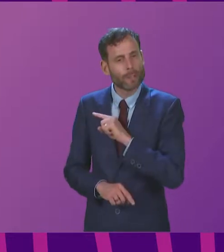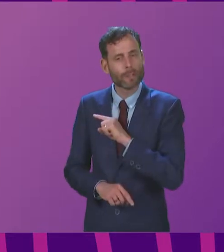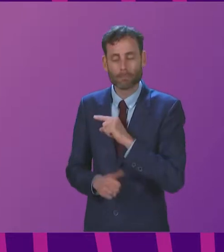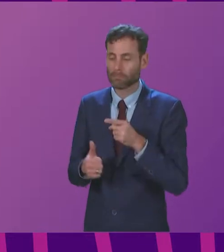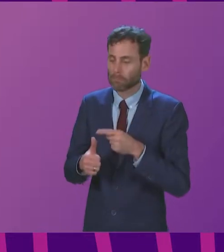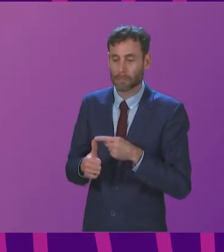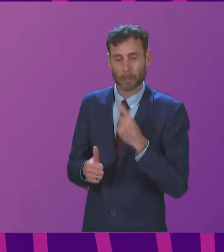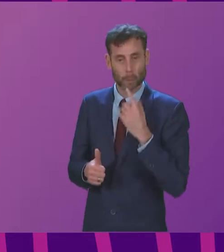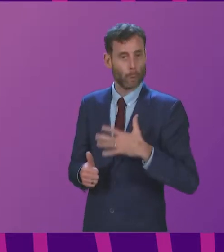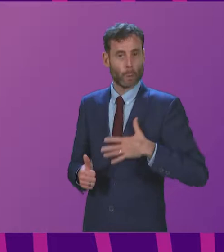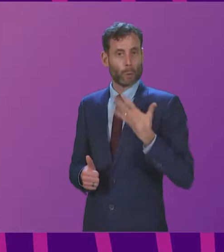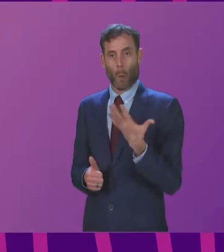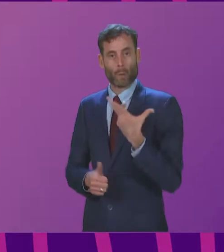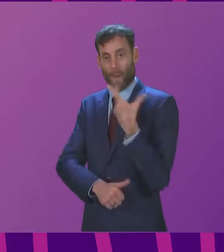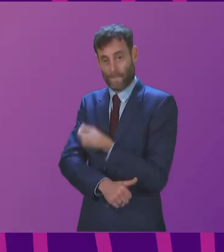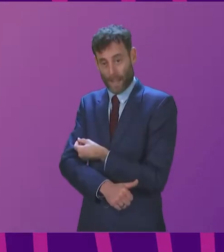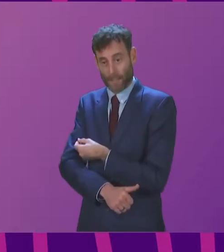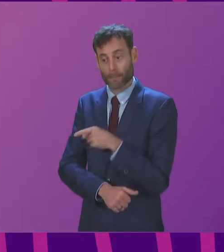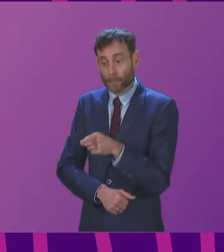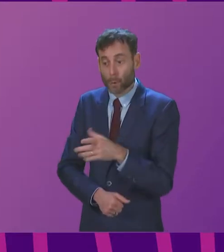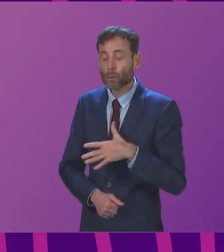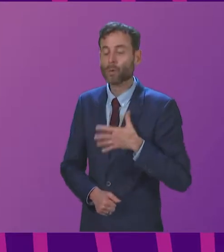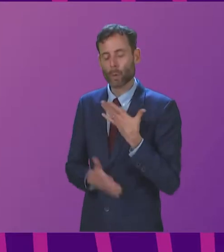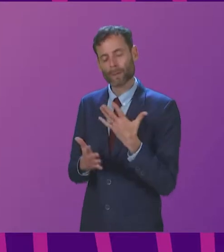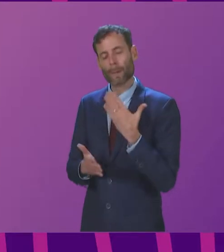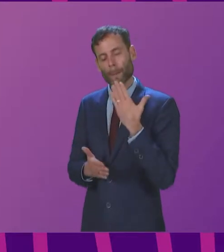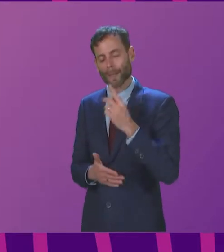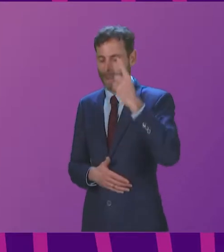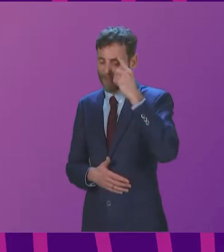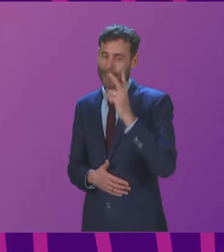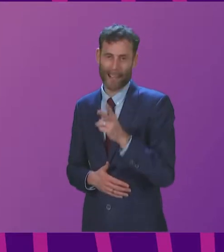chosen not to be vaccinated. I urge them to think again. There will, of course, be some